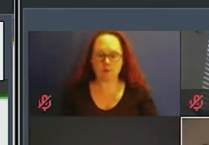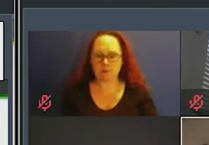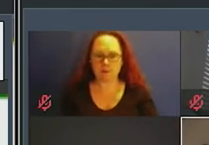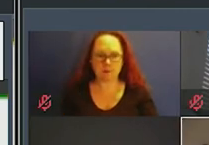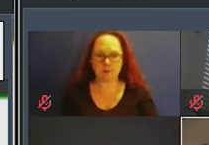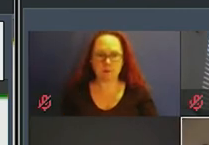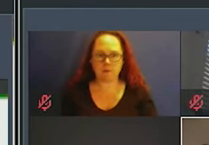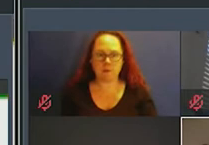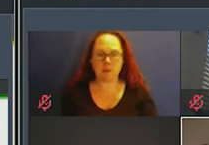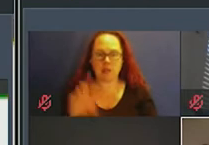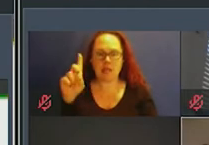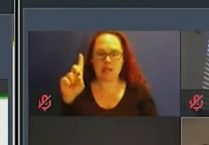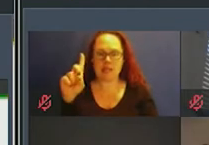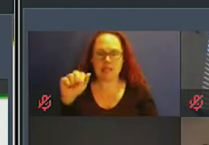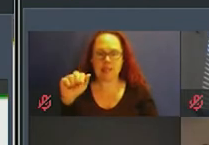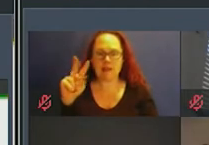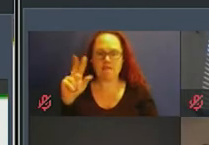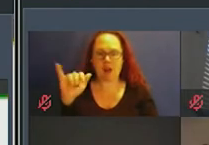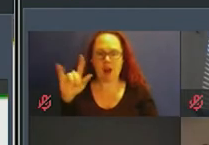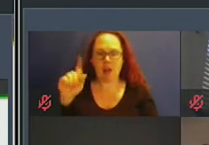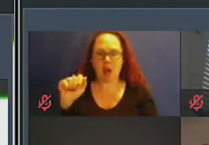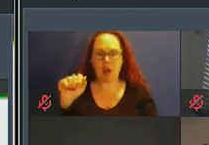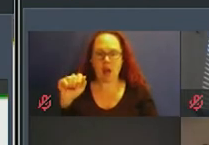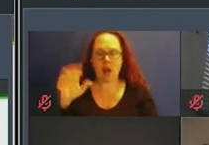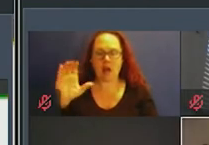Nevada. That's day out Nevada by down.